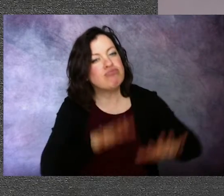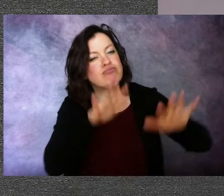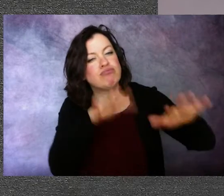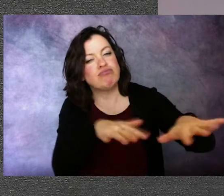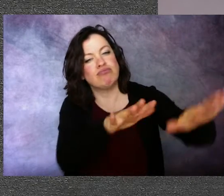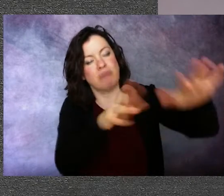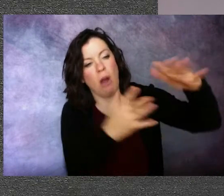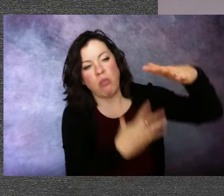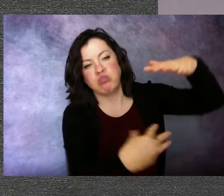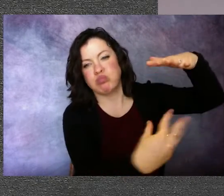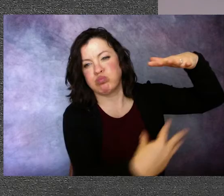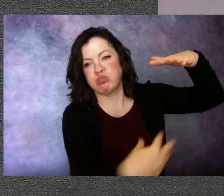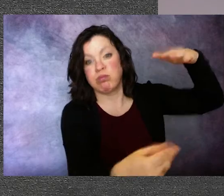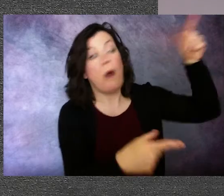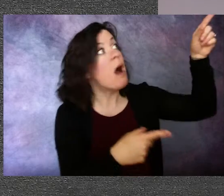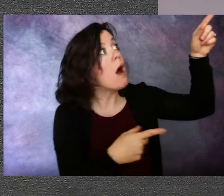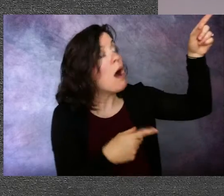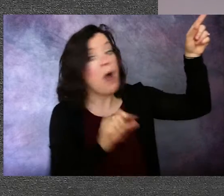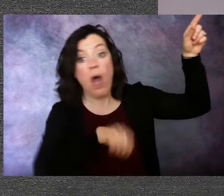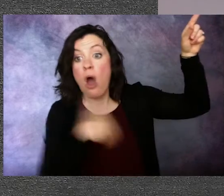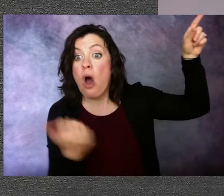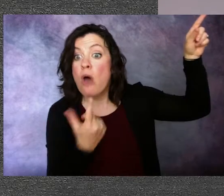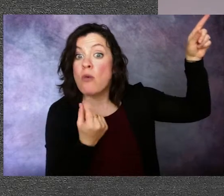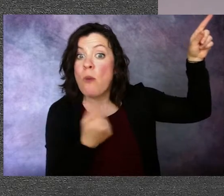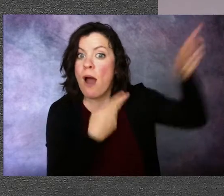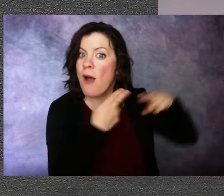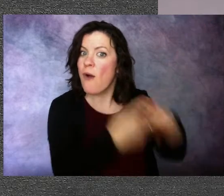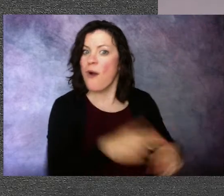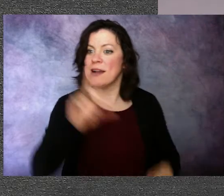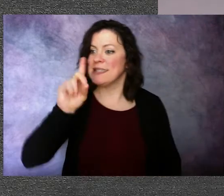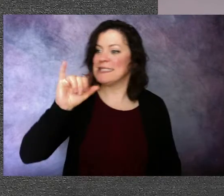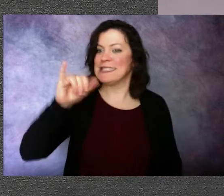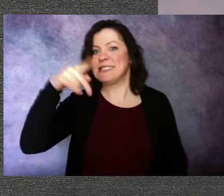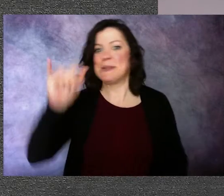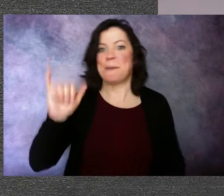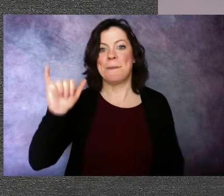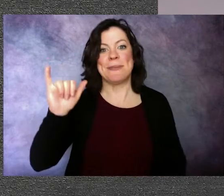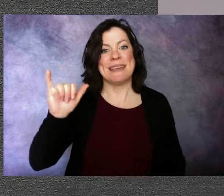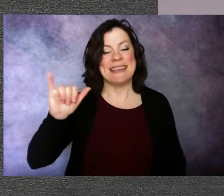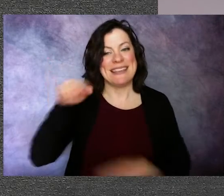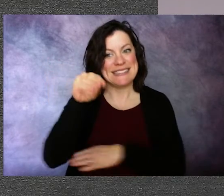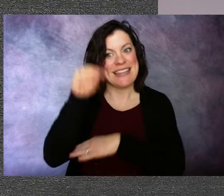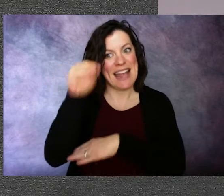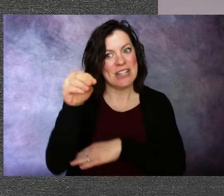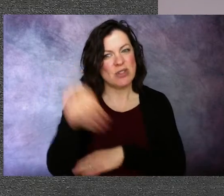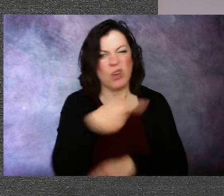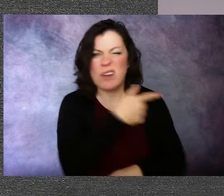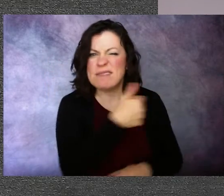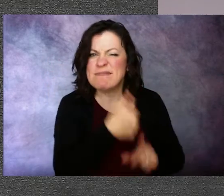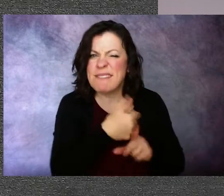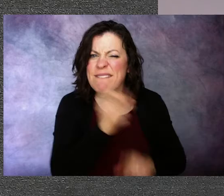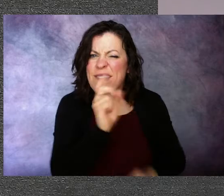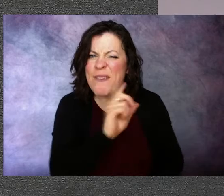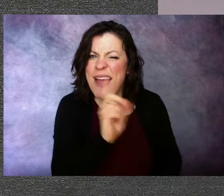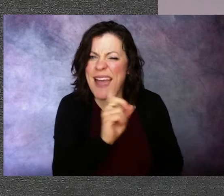The next one I want to show you, this is Dippy the Dinosaur, and this is right outside